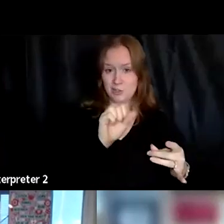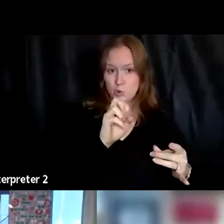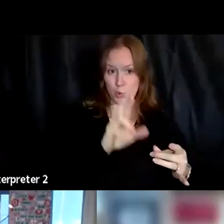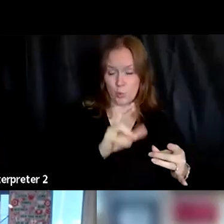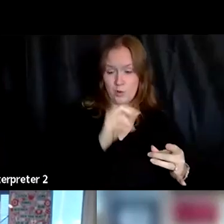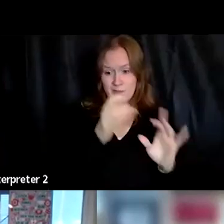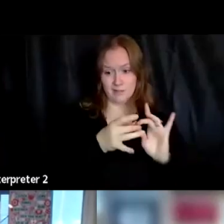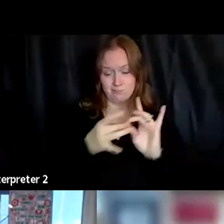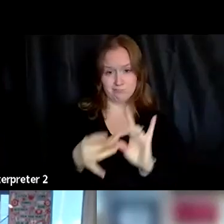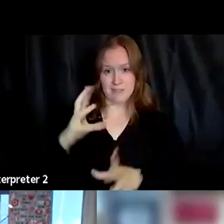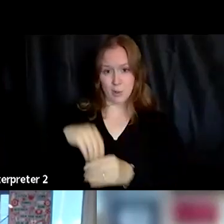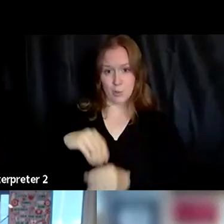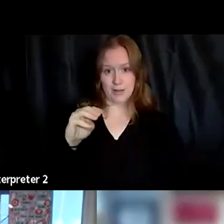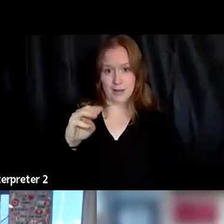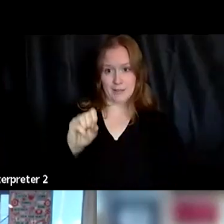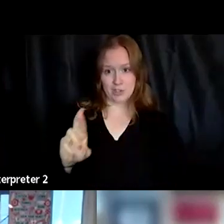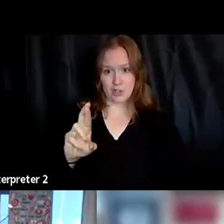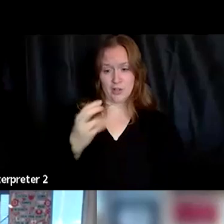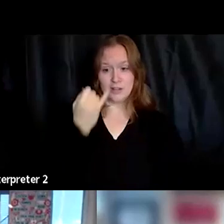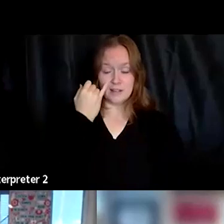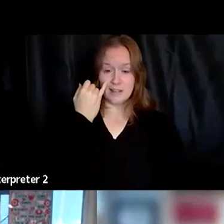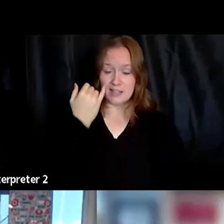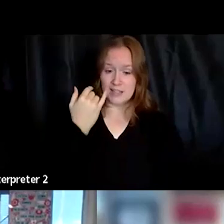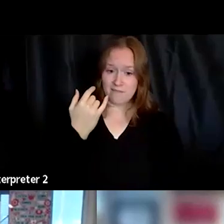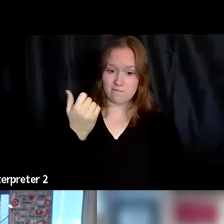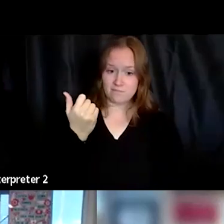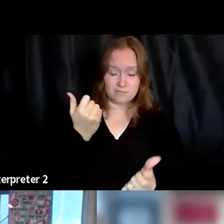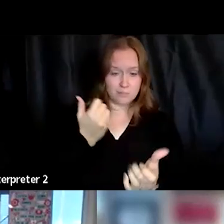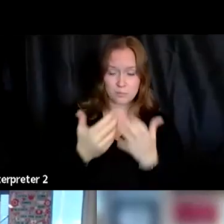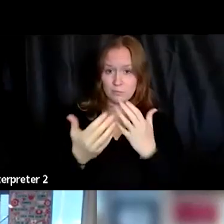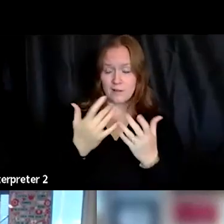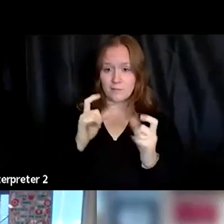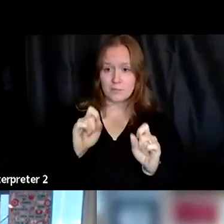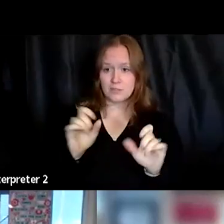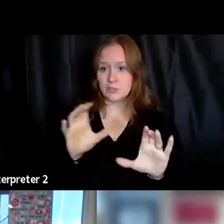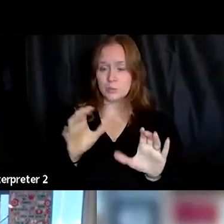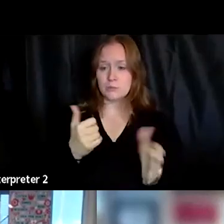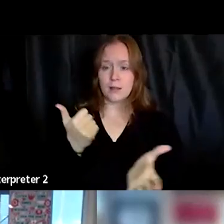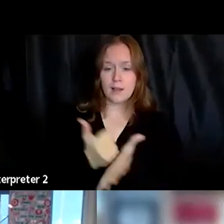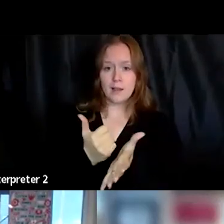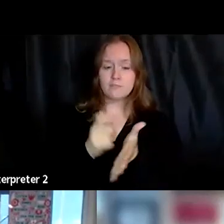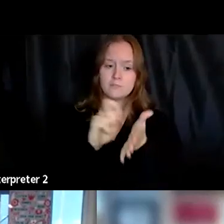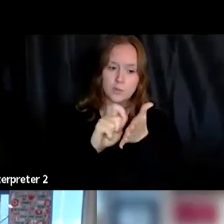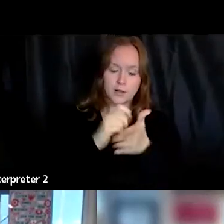And if there's anything that we can do to help provide even more guidance on making the writing process easier, more efficient,